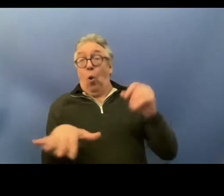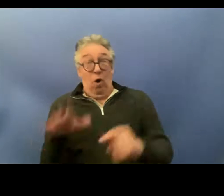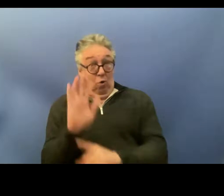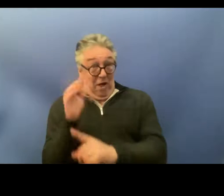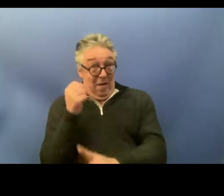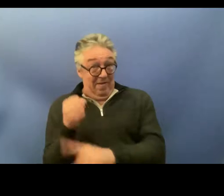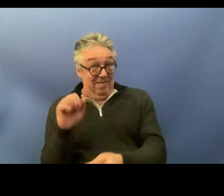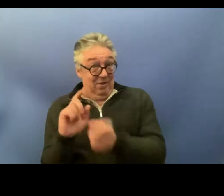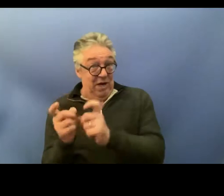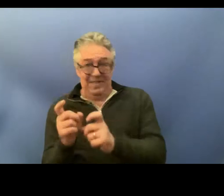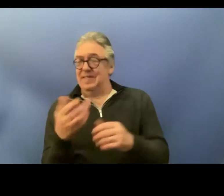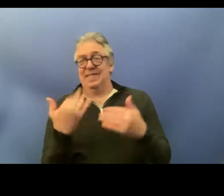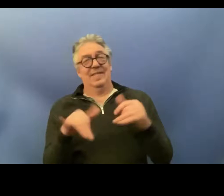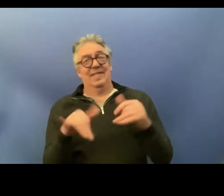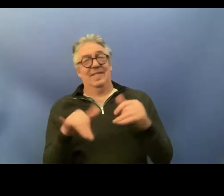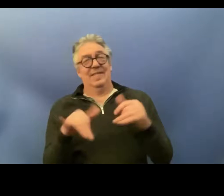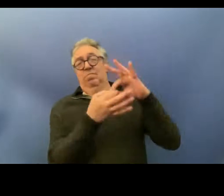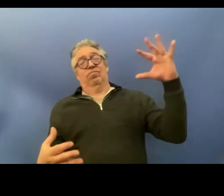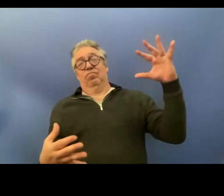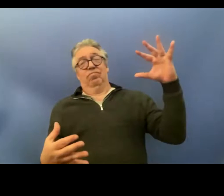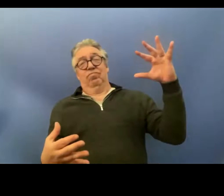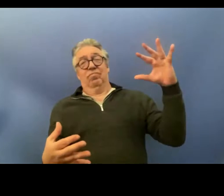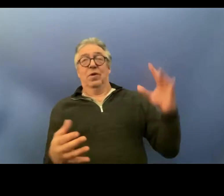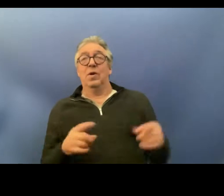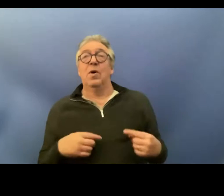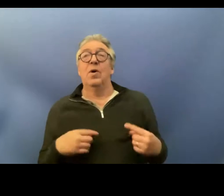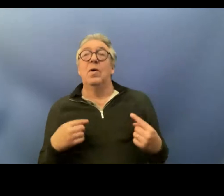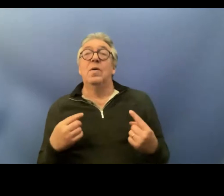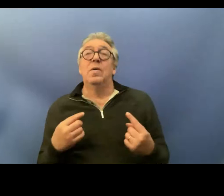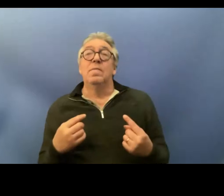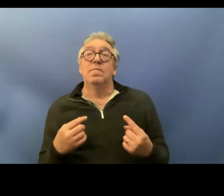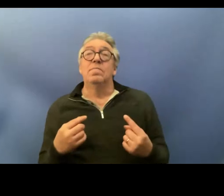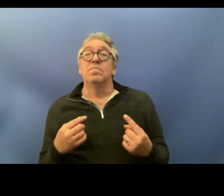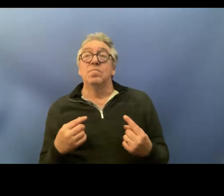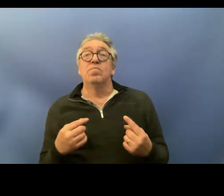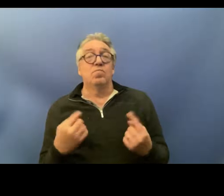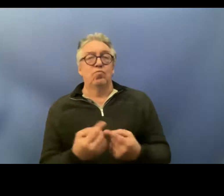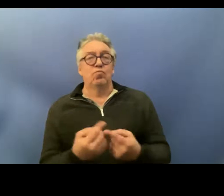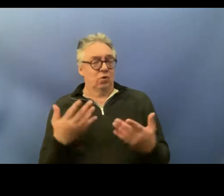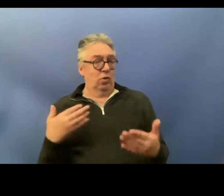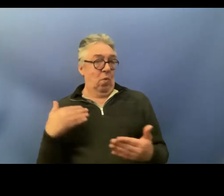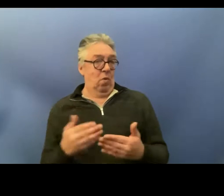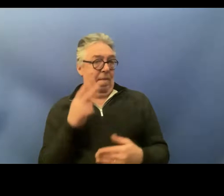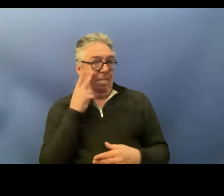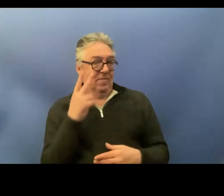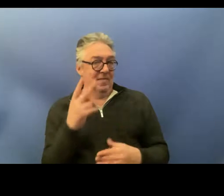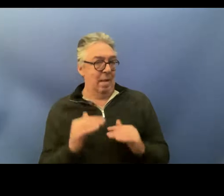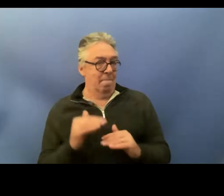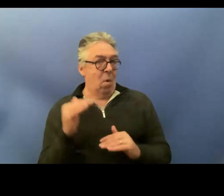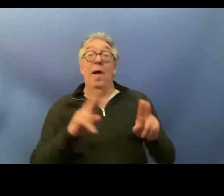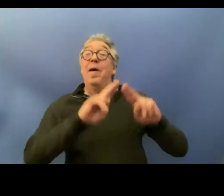So, on many different fronts, we experience this fast growing international level discussion